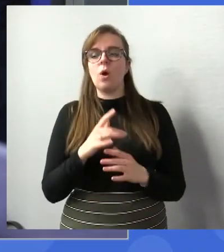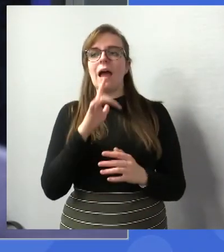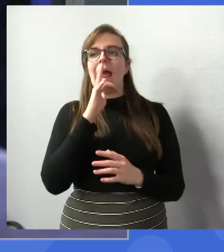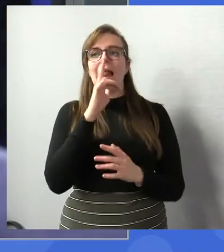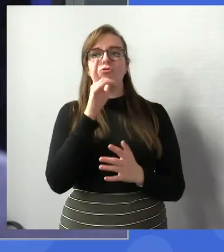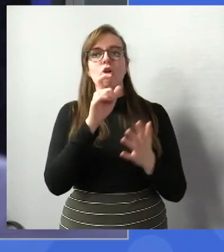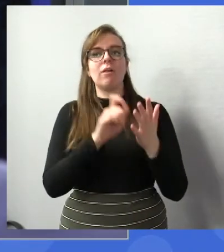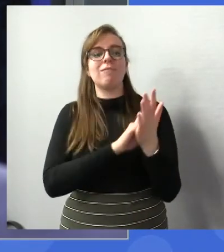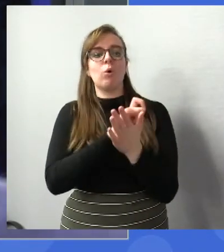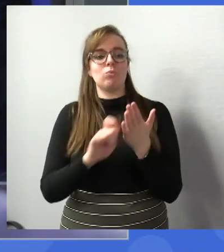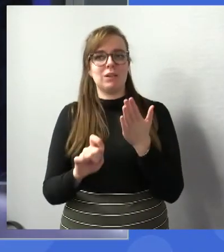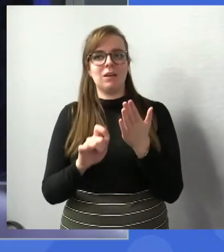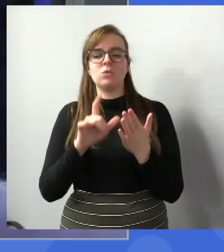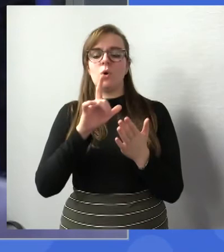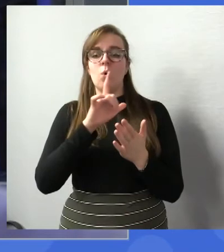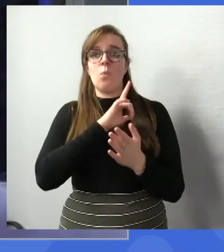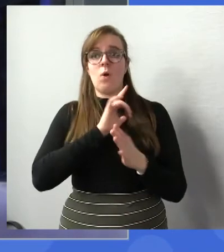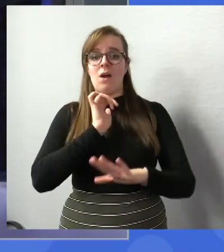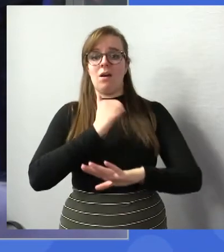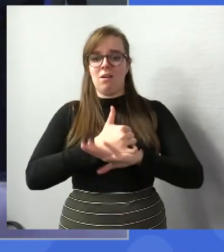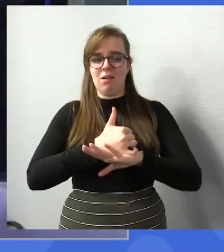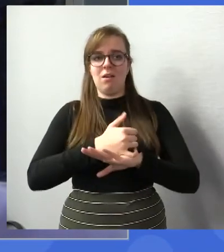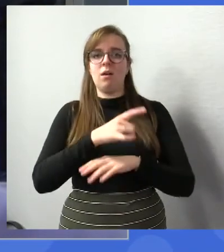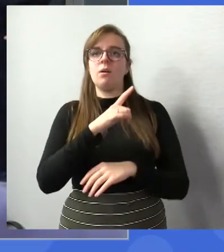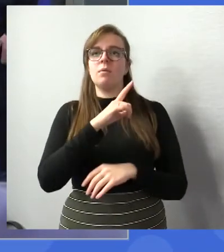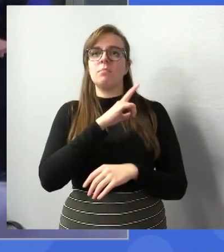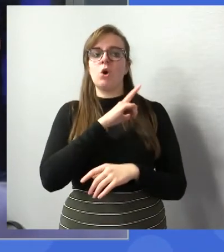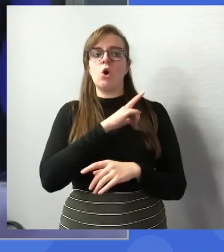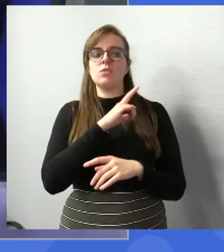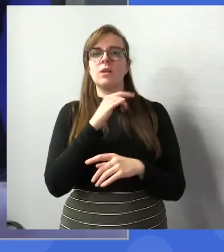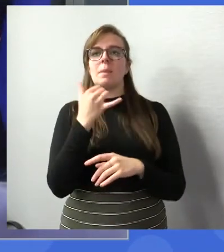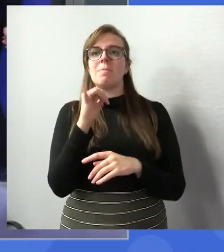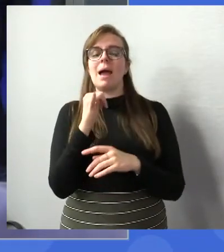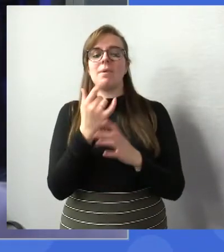the reason we're introducing this now is because there may be opportunities and